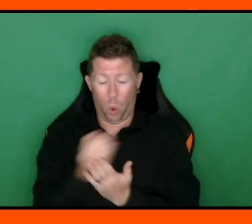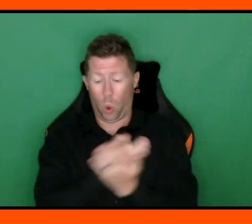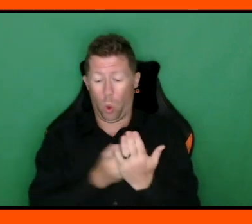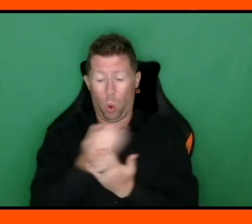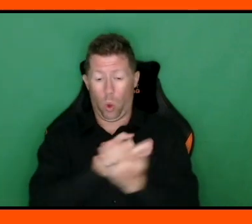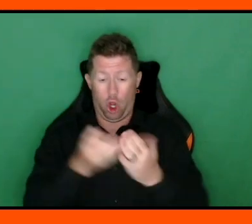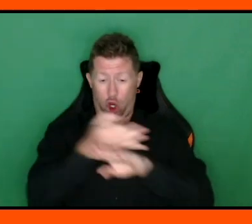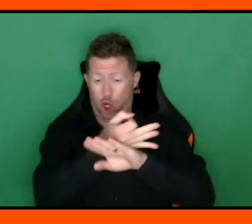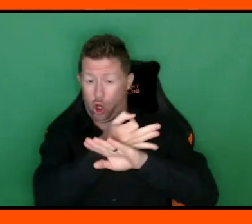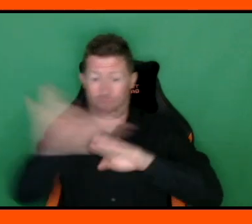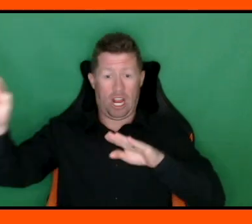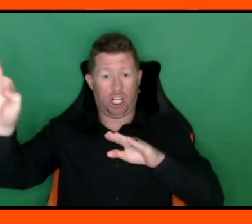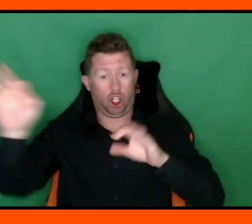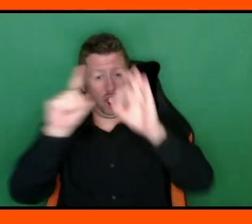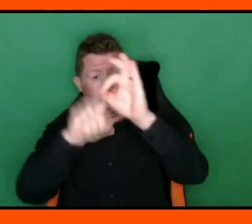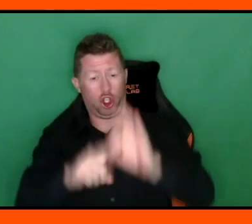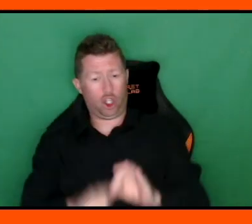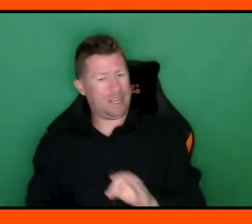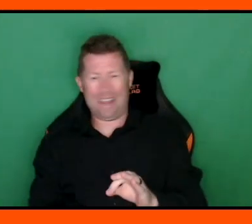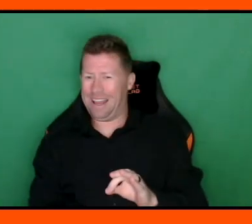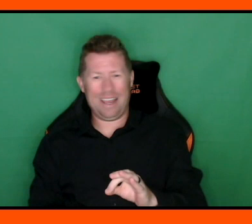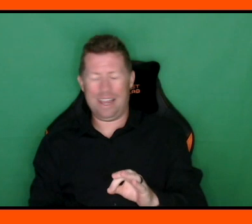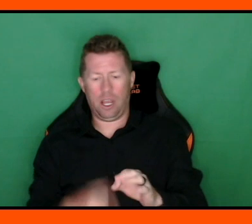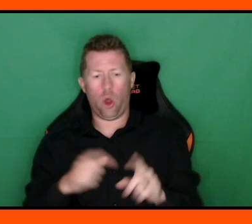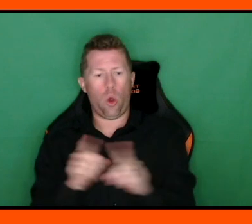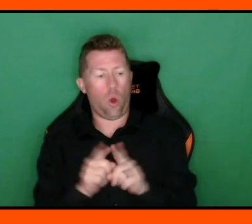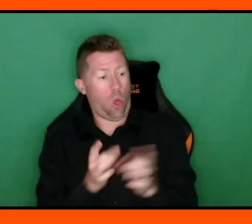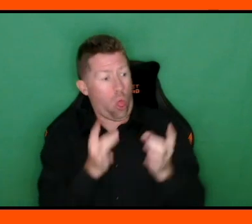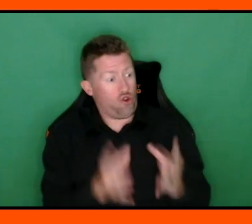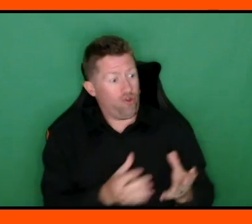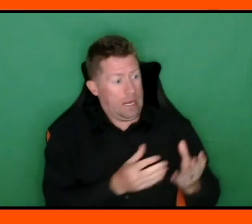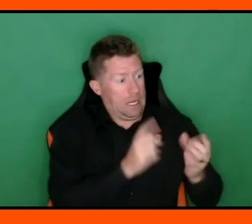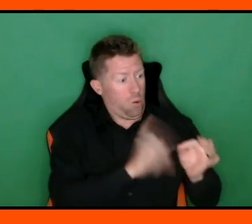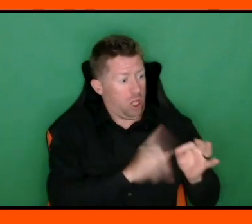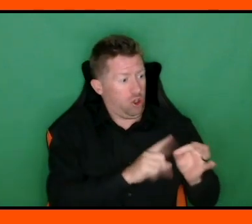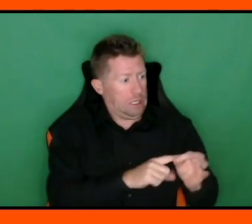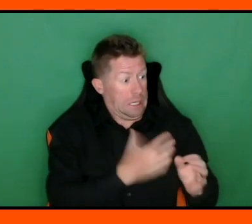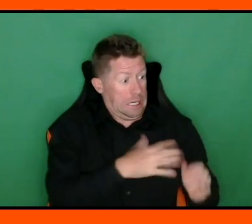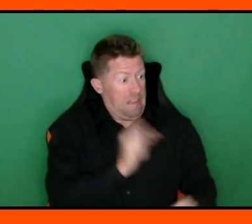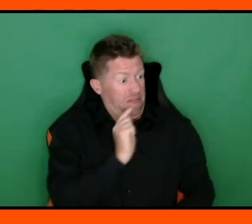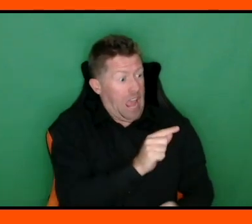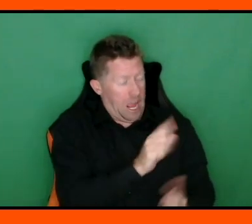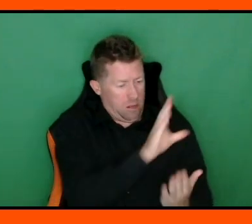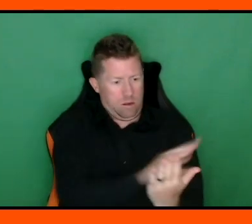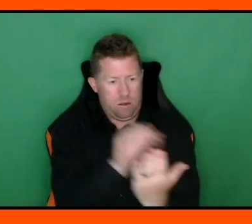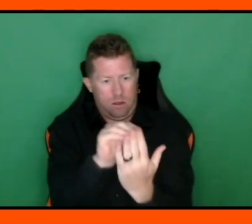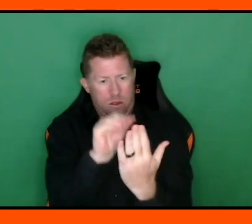The phase 1 process is also going to consider other pieces of evidence that we have obtained in recent times.